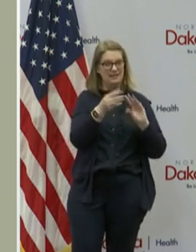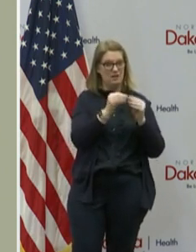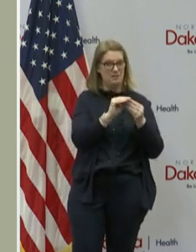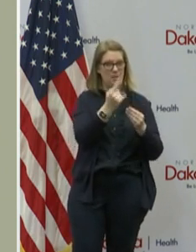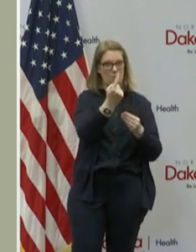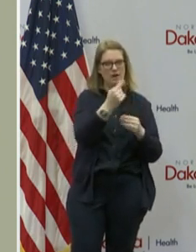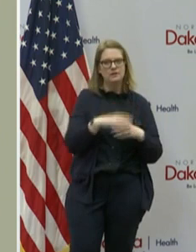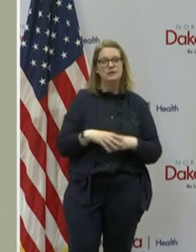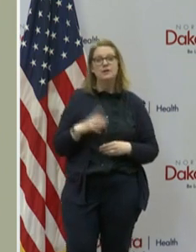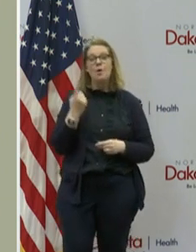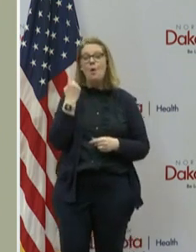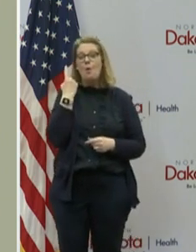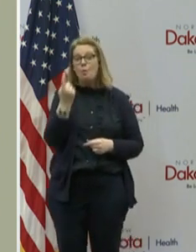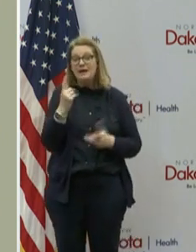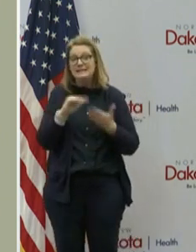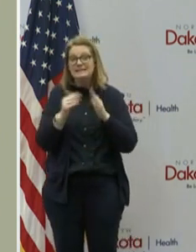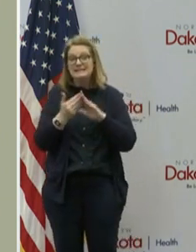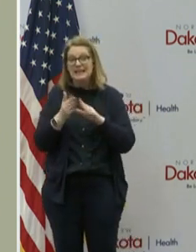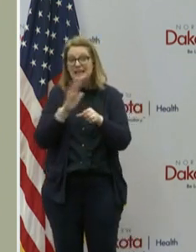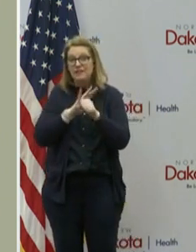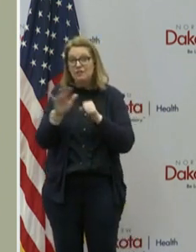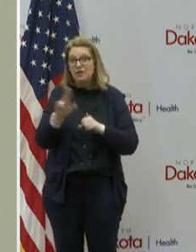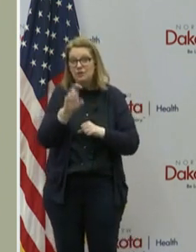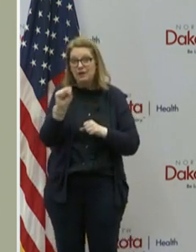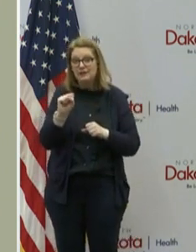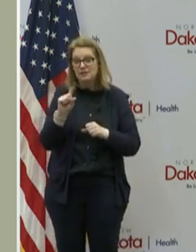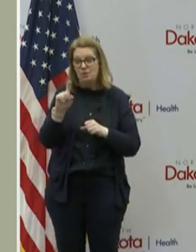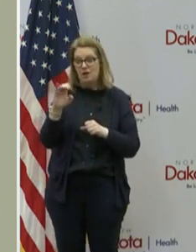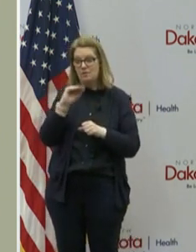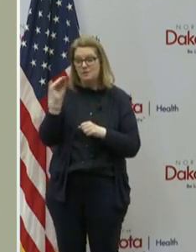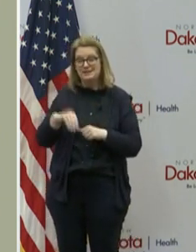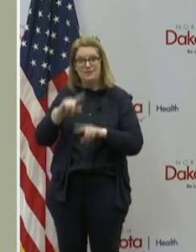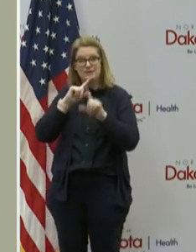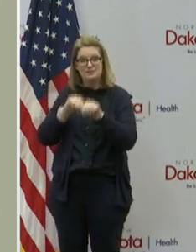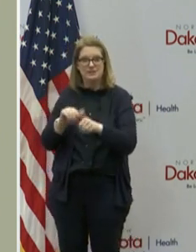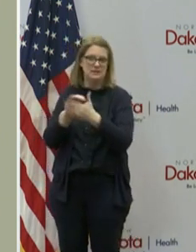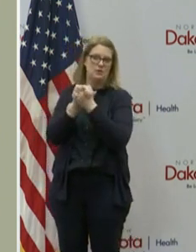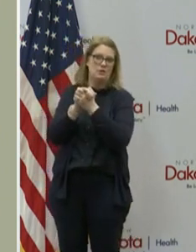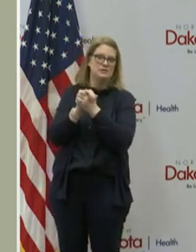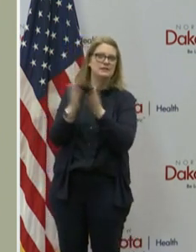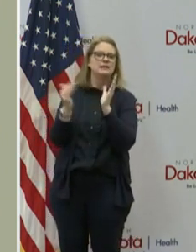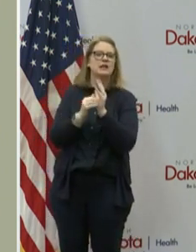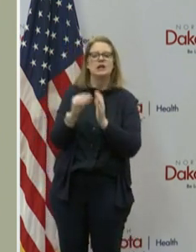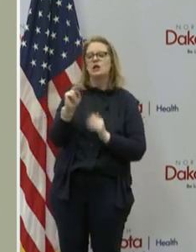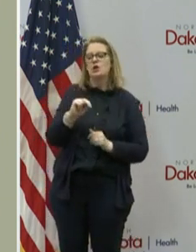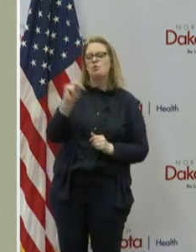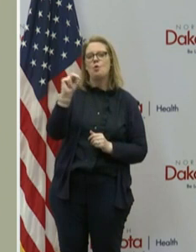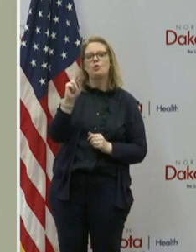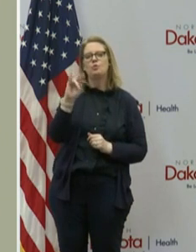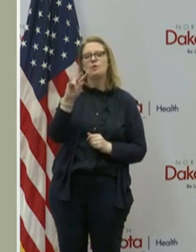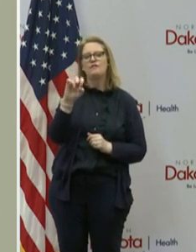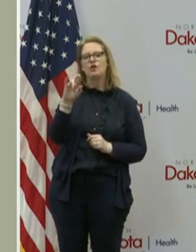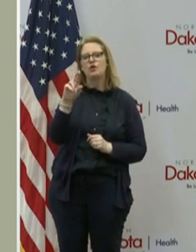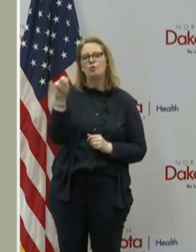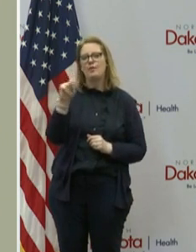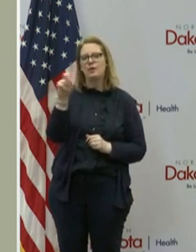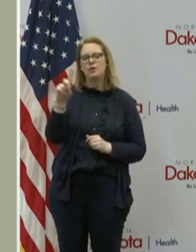THEIR RESPONSE RATE RELATIVE TO ADDRESSES IN BURLY COUNTY, THAT'S FANTASTIC, SO THEY'RE LEADING.